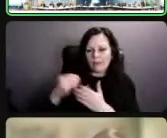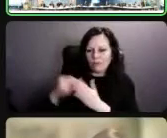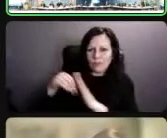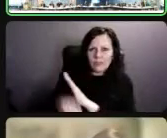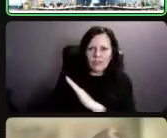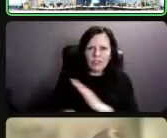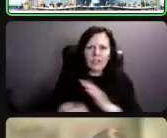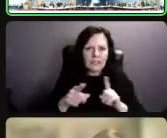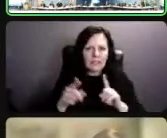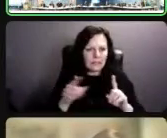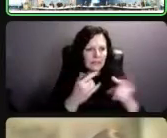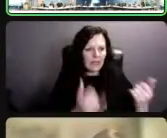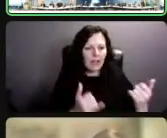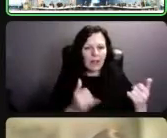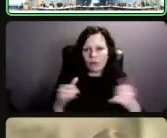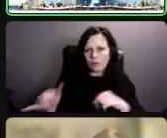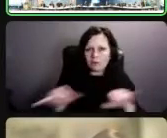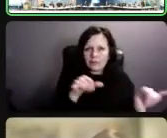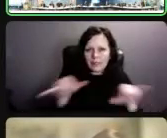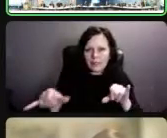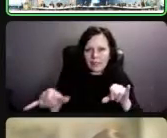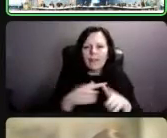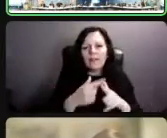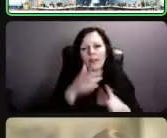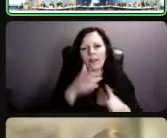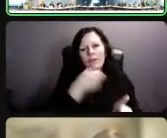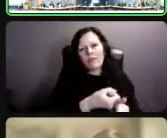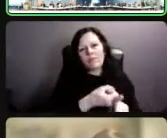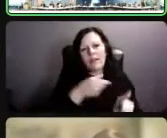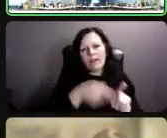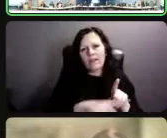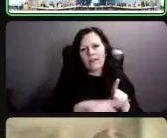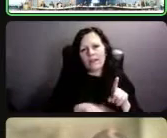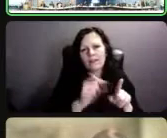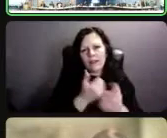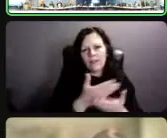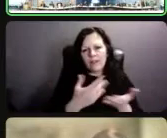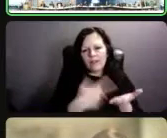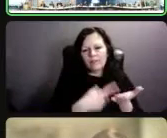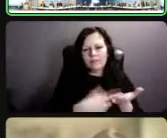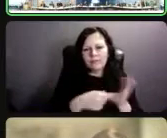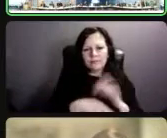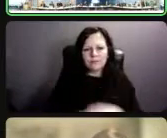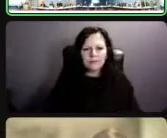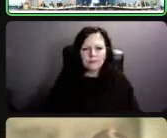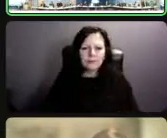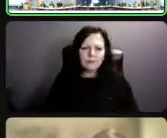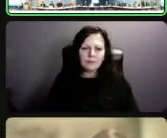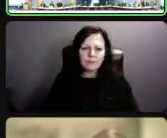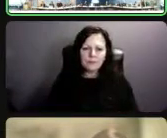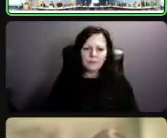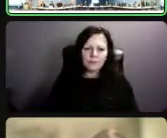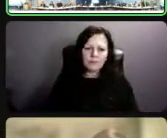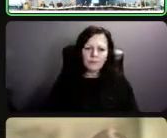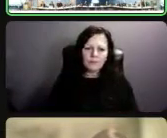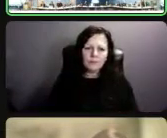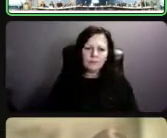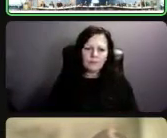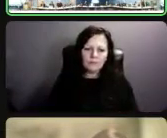BIG CONSIDERATION THAT IF WE WERE TO HAVE ANOTHER LOOK LIKE RECESSION BACK IN ITALY BY